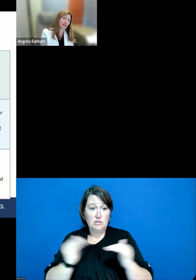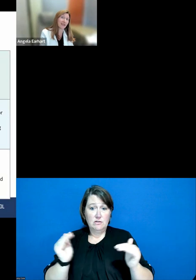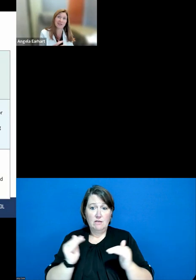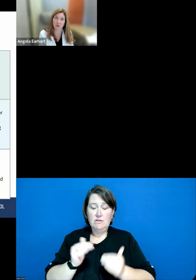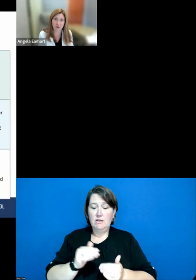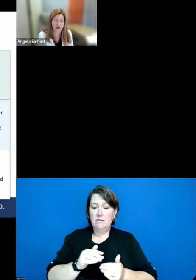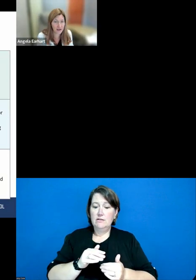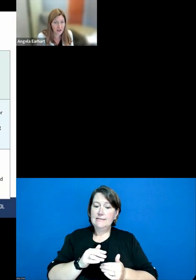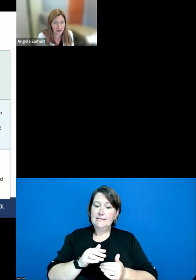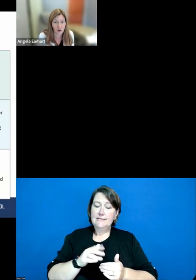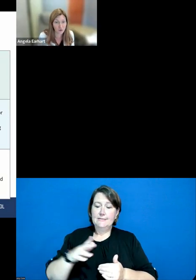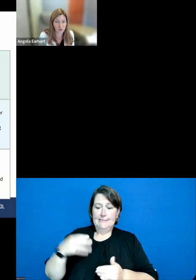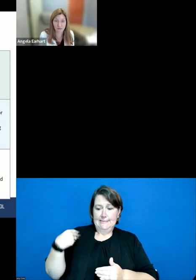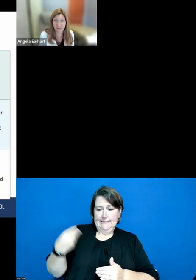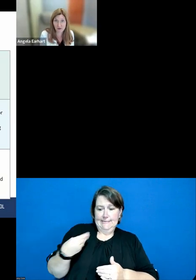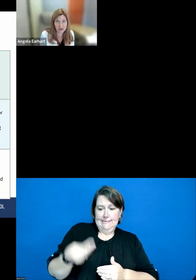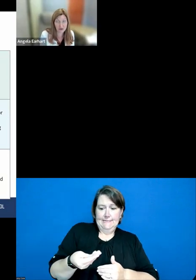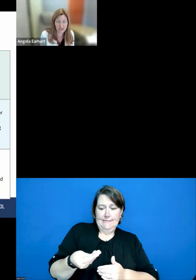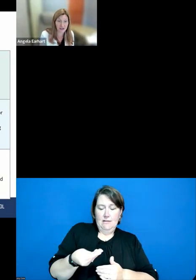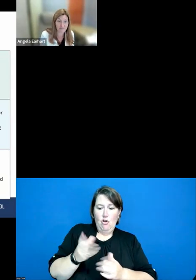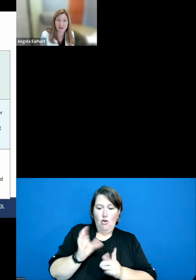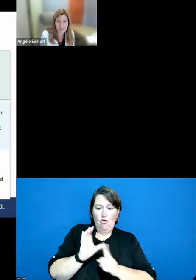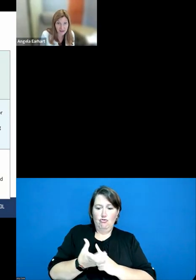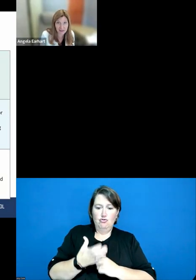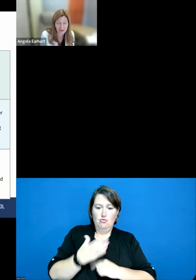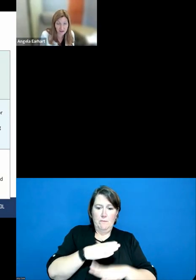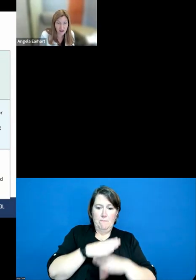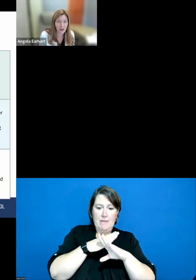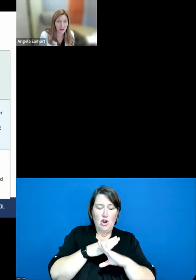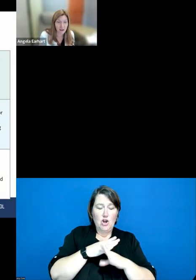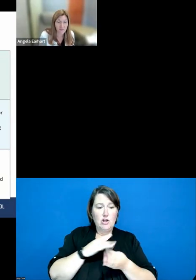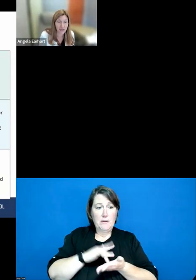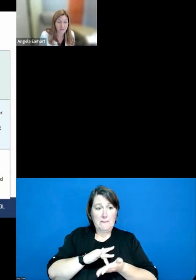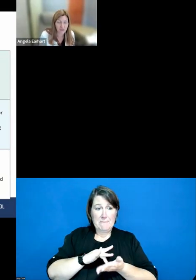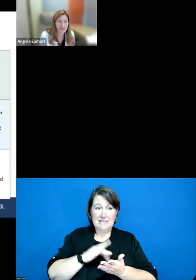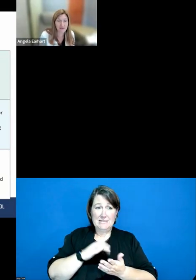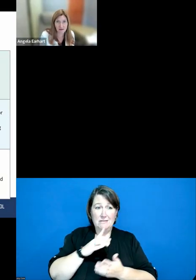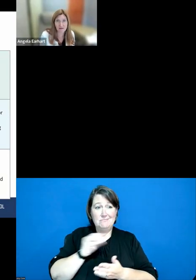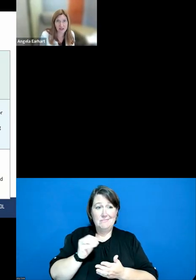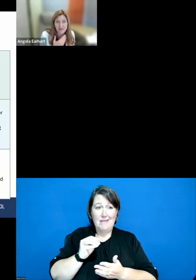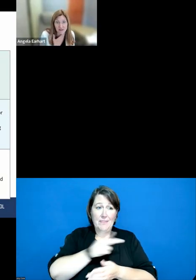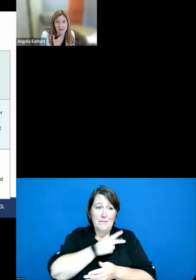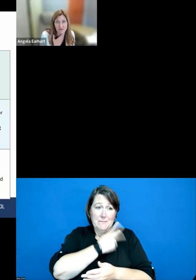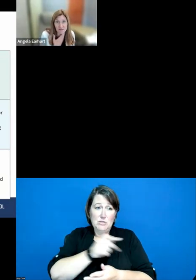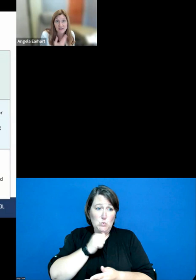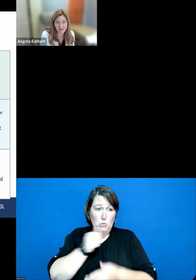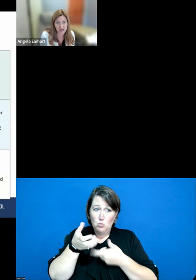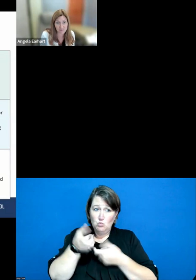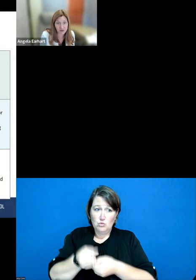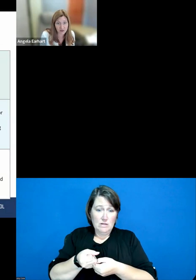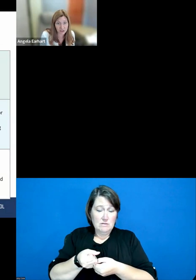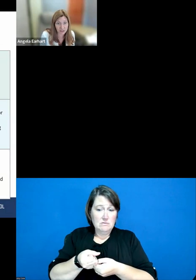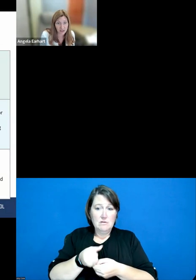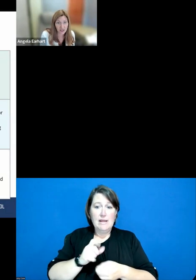historic and cultural barriers in medicine in the depth population.